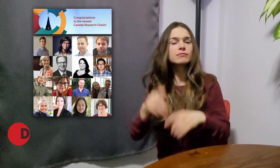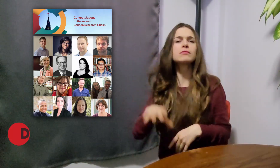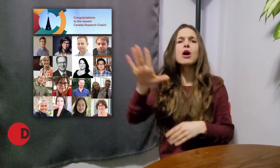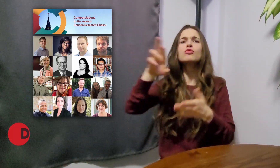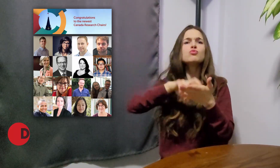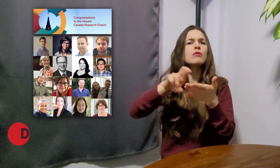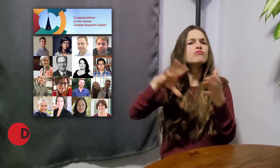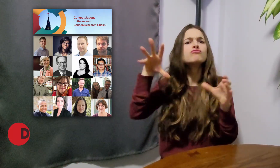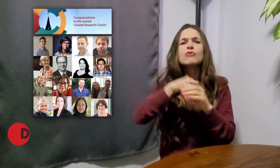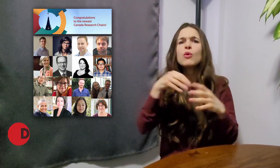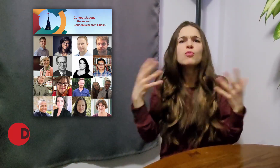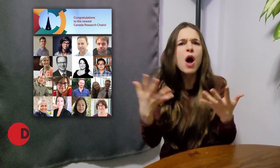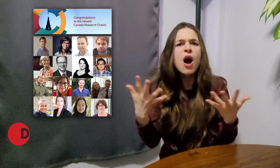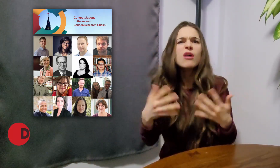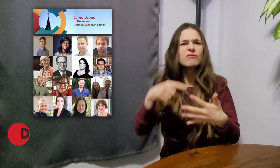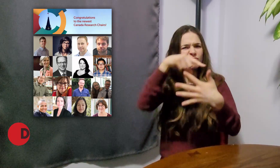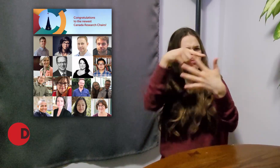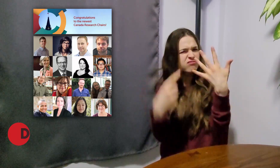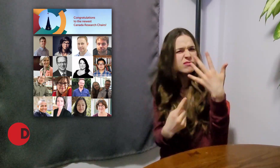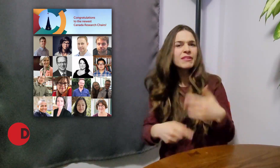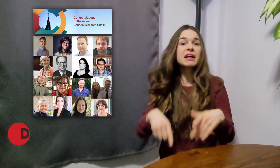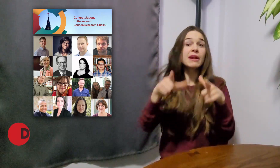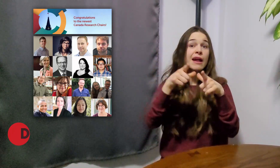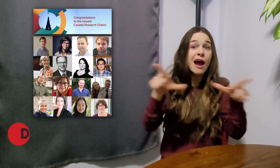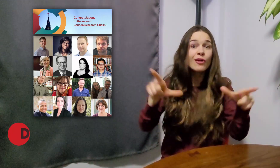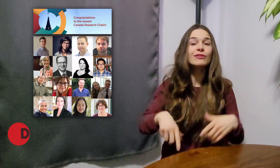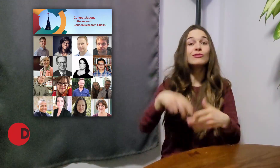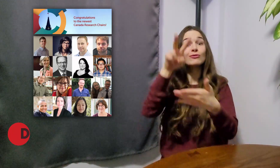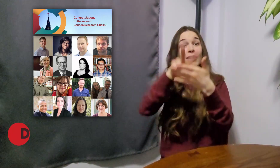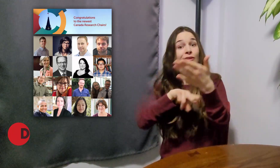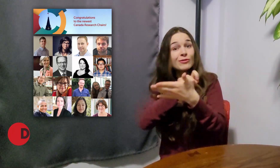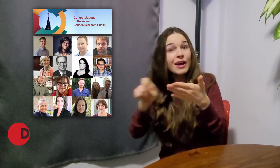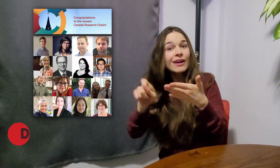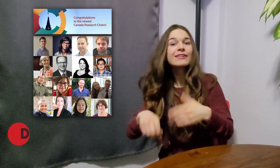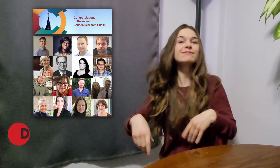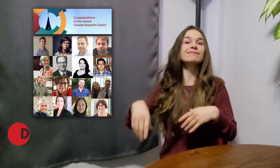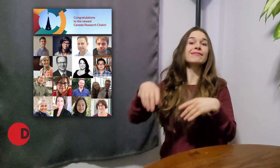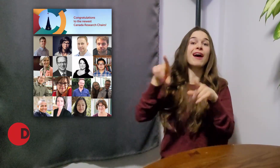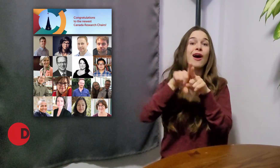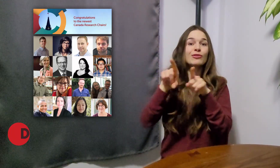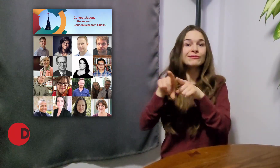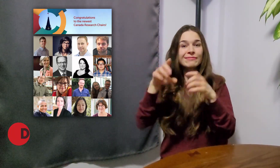Her research interests include language and literacy education, literacy,